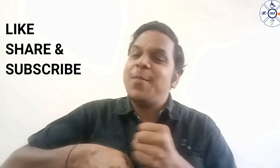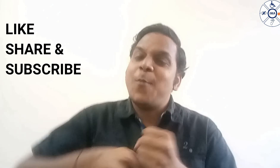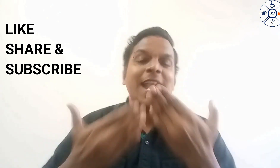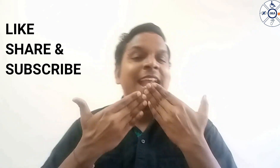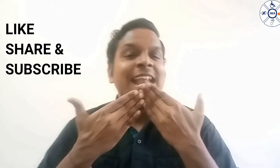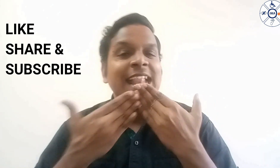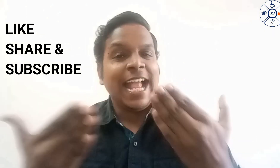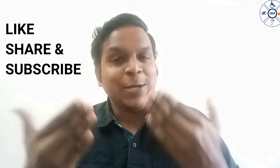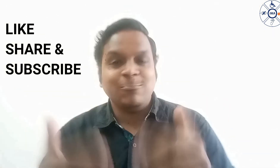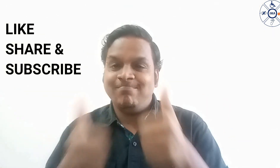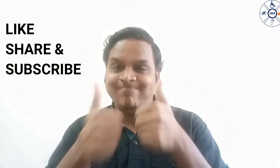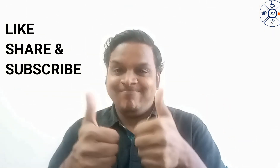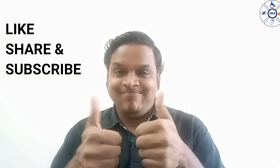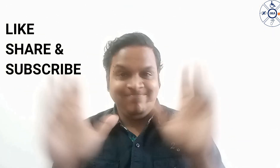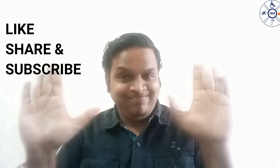thank you, Bye